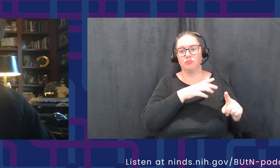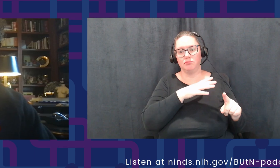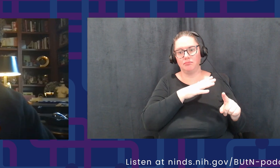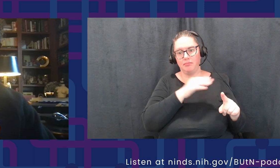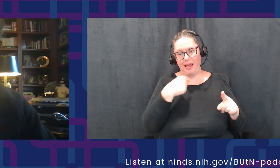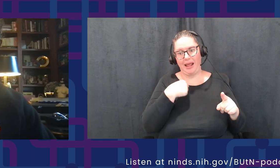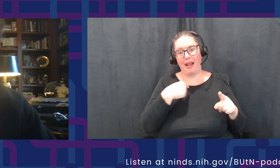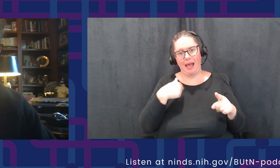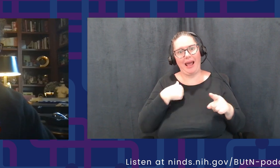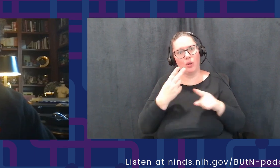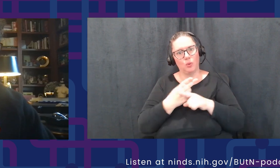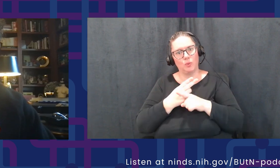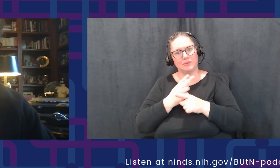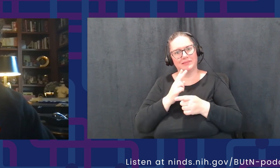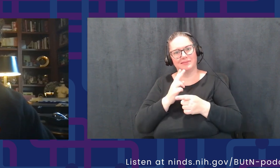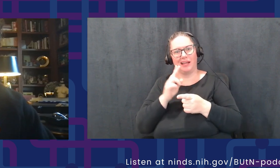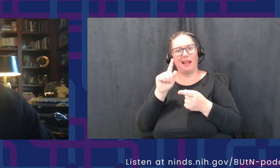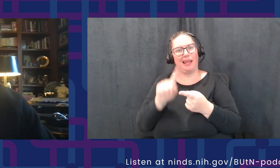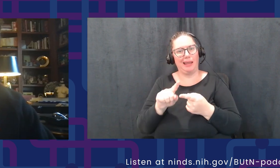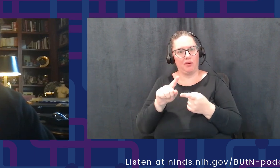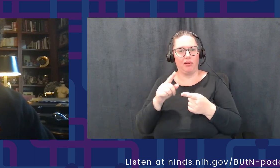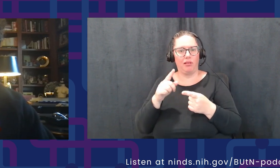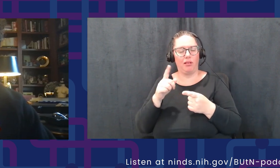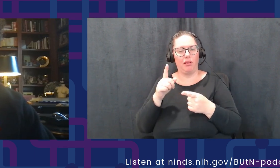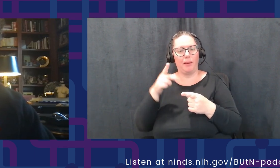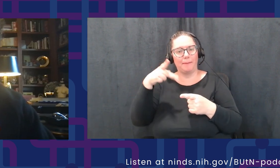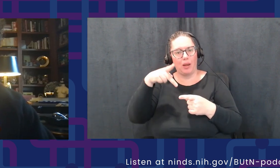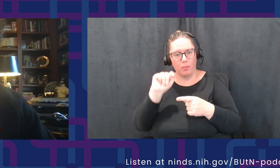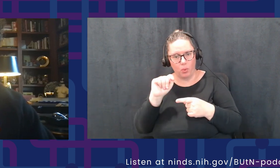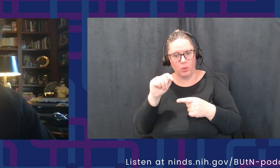And I would use very little in the sense of PowerPoints or slides.